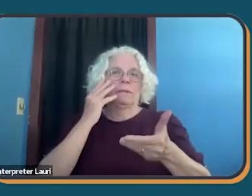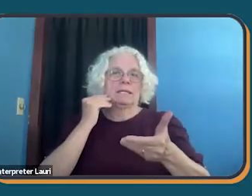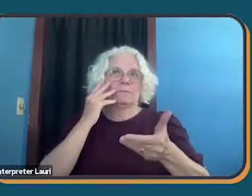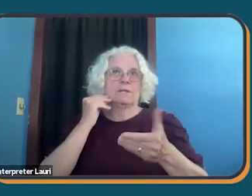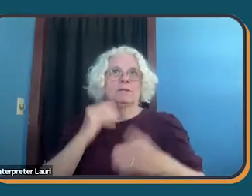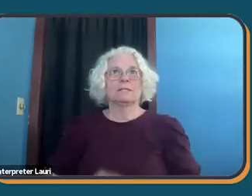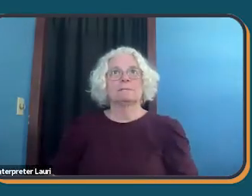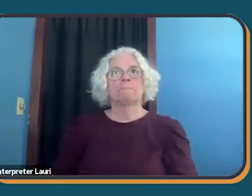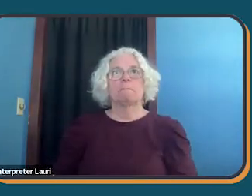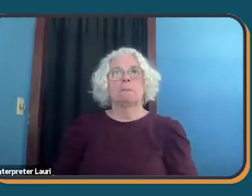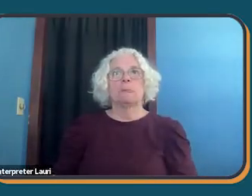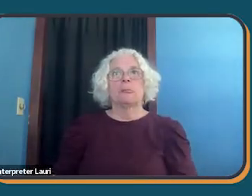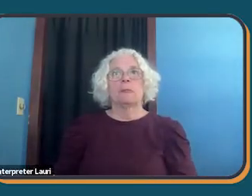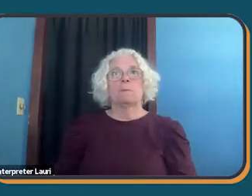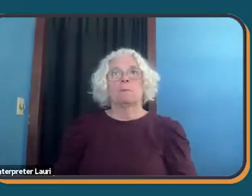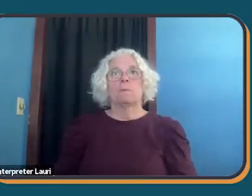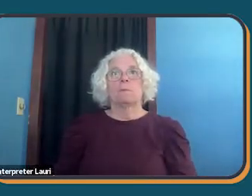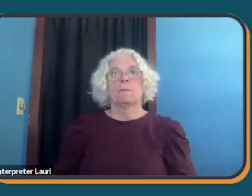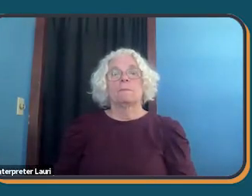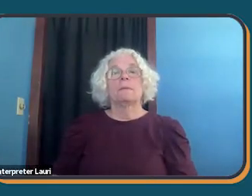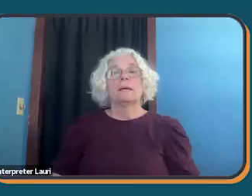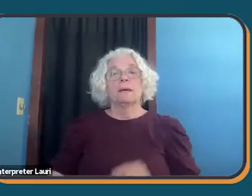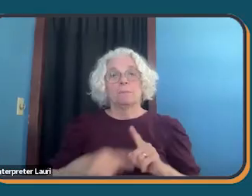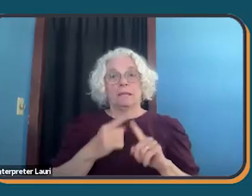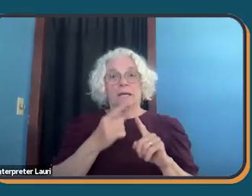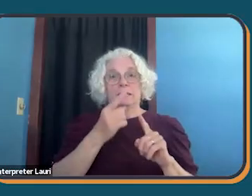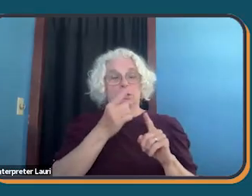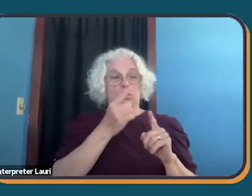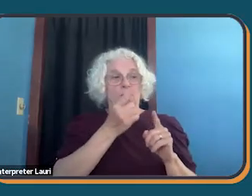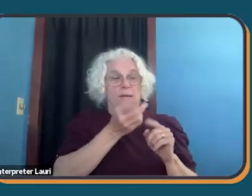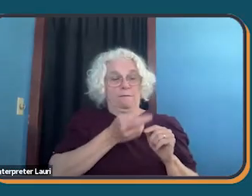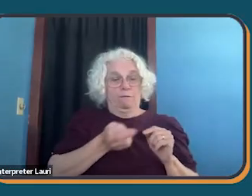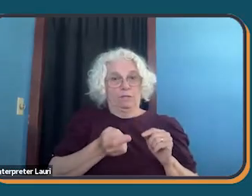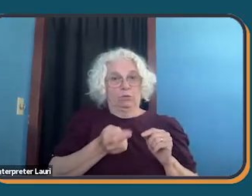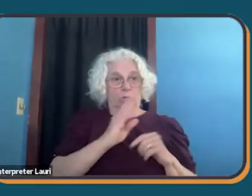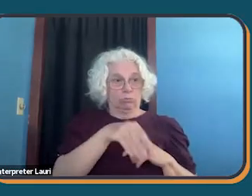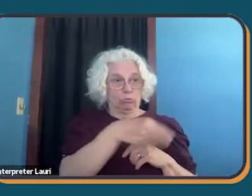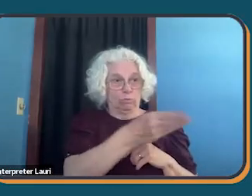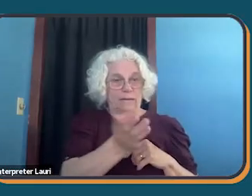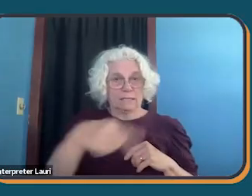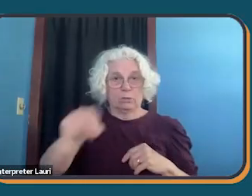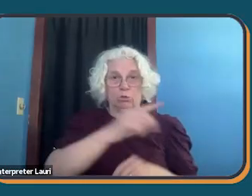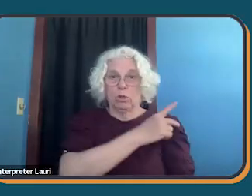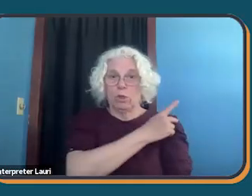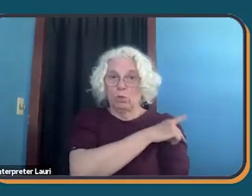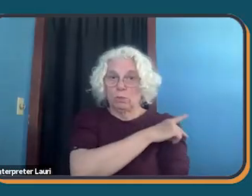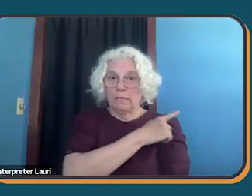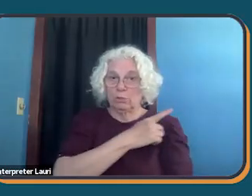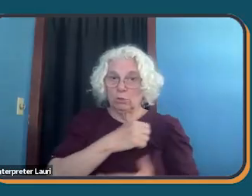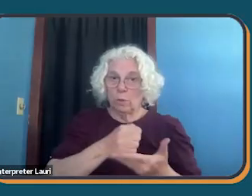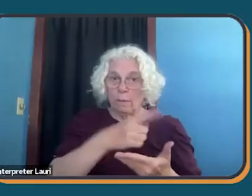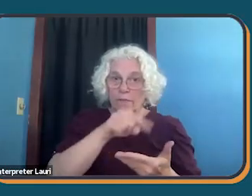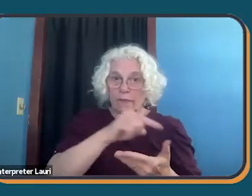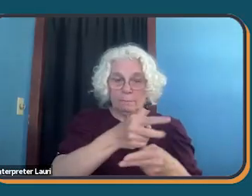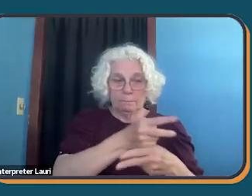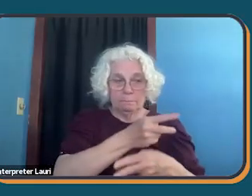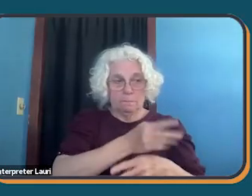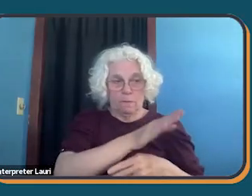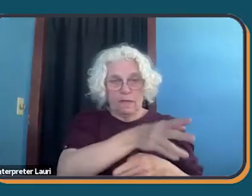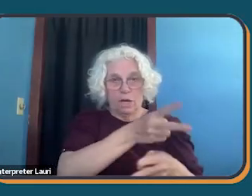We've also created some practical and plain language resources that you can share with your patients to help them navigate their preventive care.